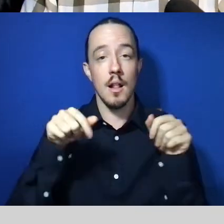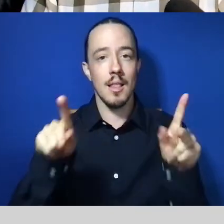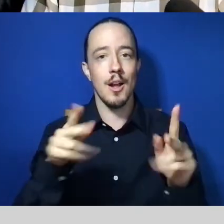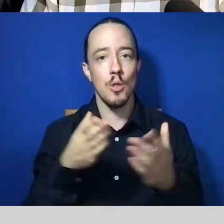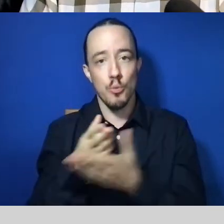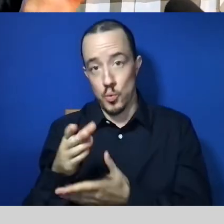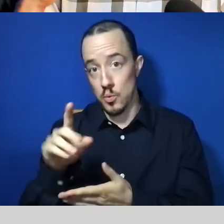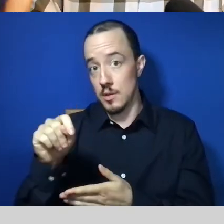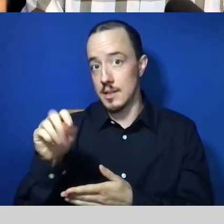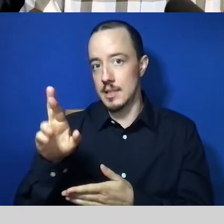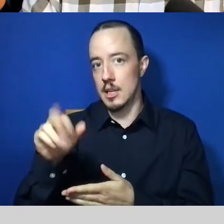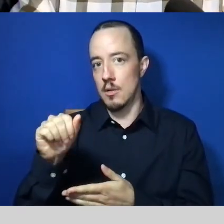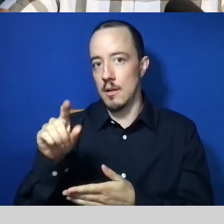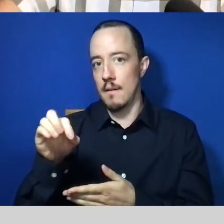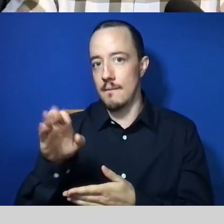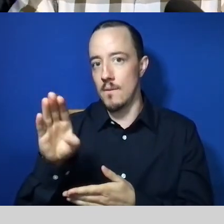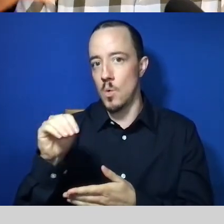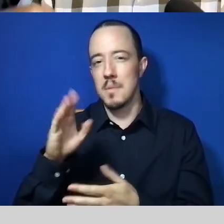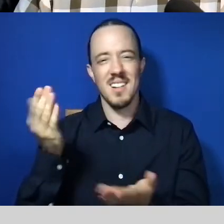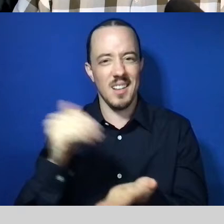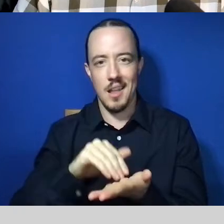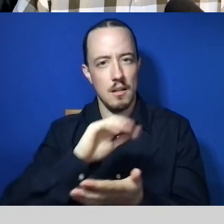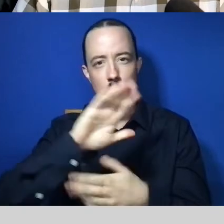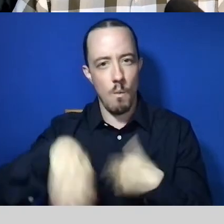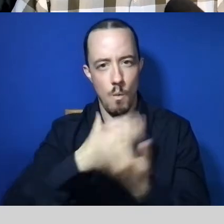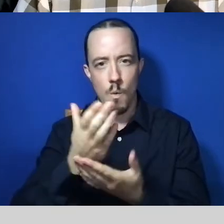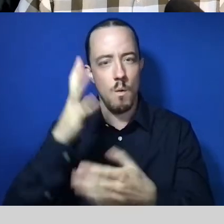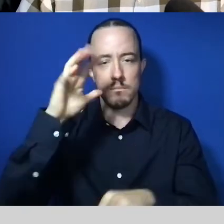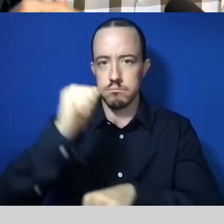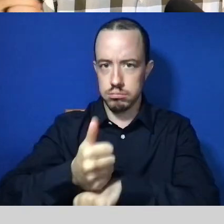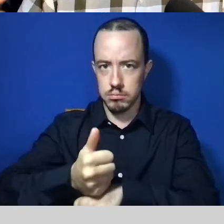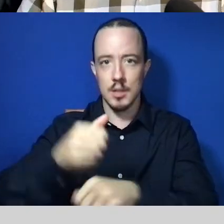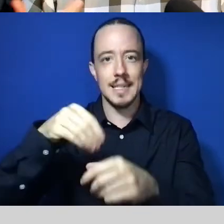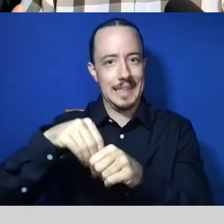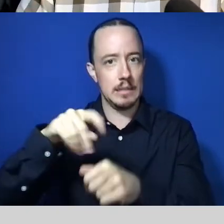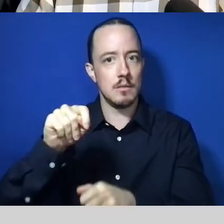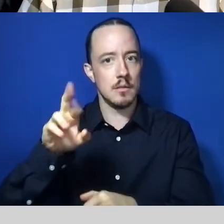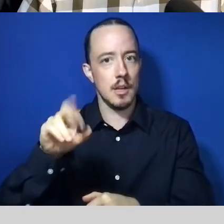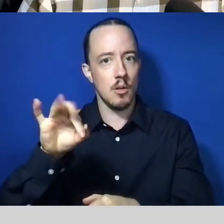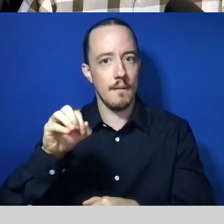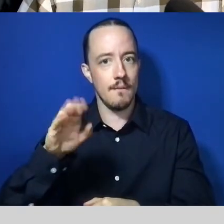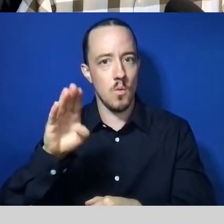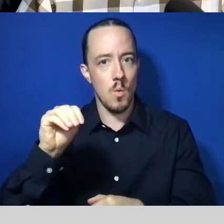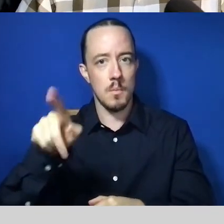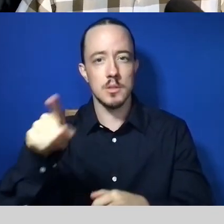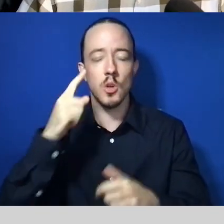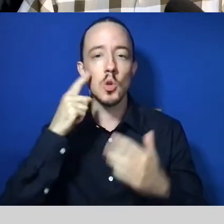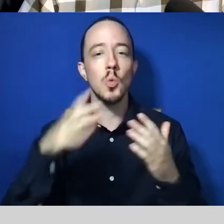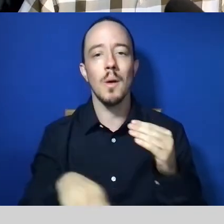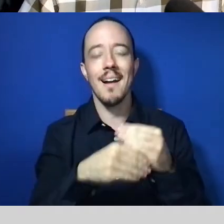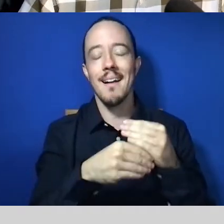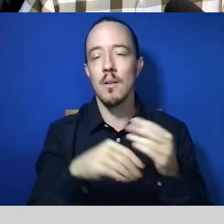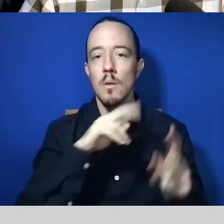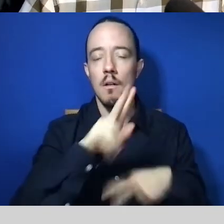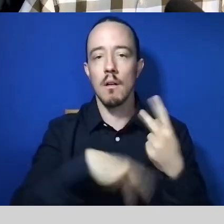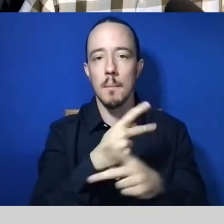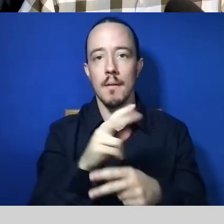We put into Terraform what specific environment variables we want to pass into that container on start. And then when those containers are started up,